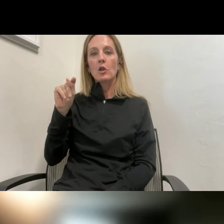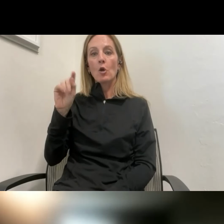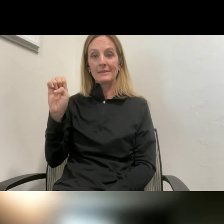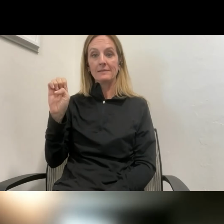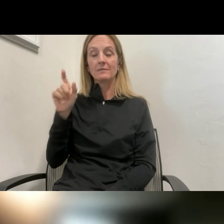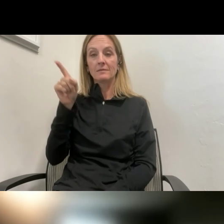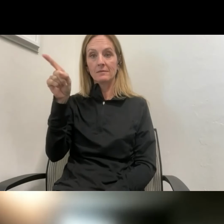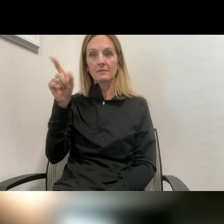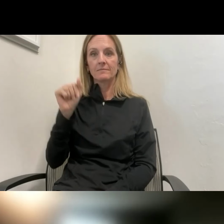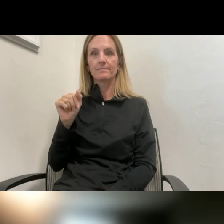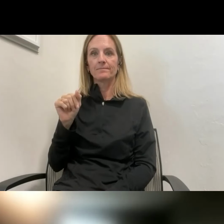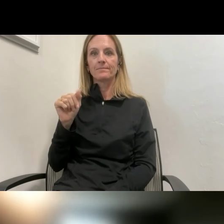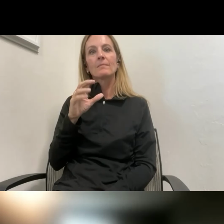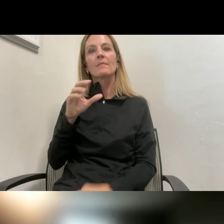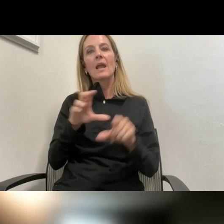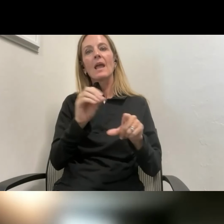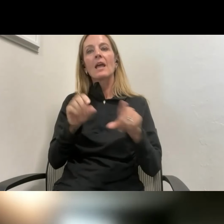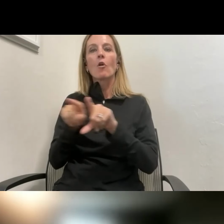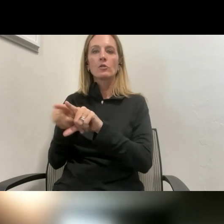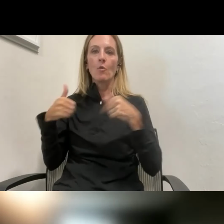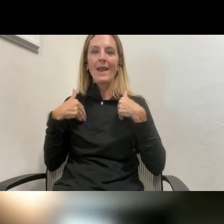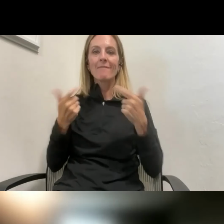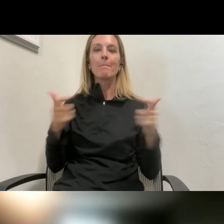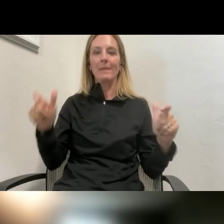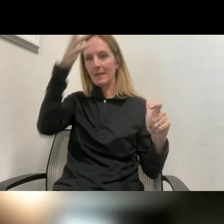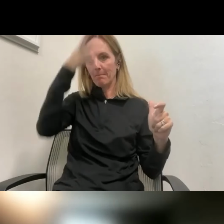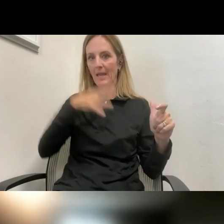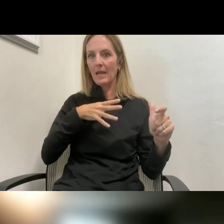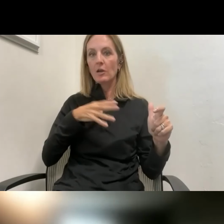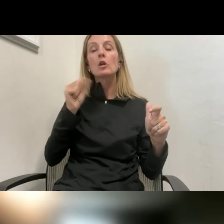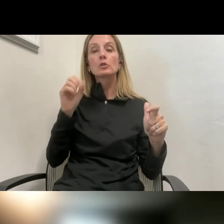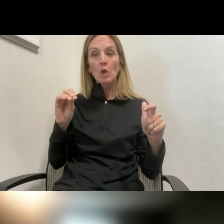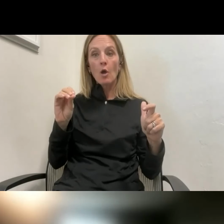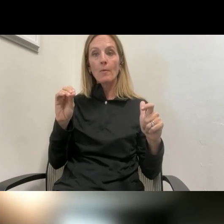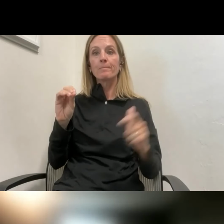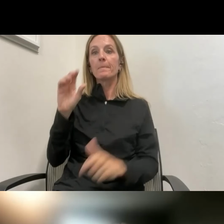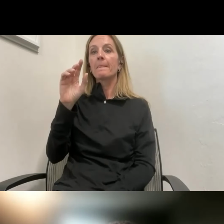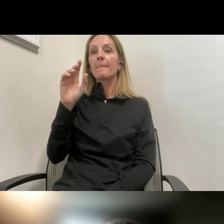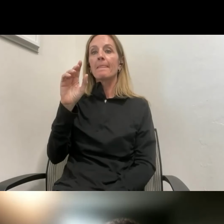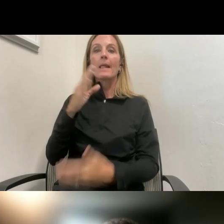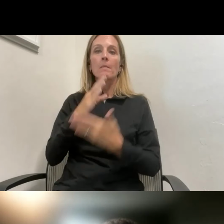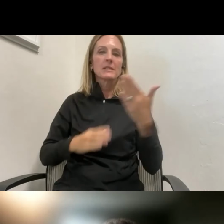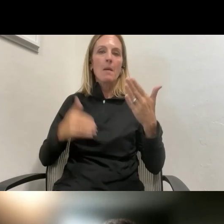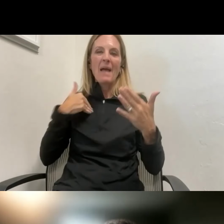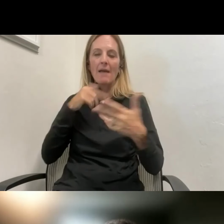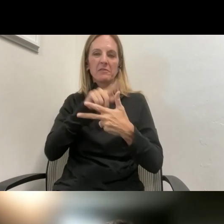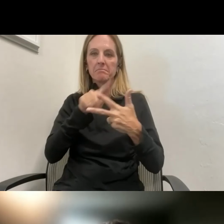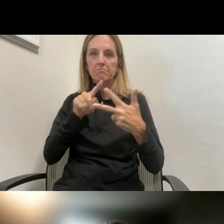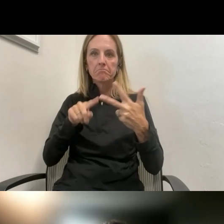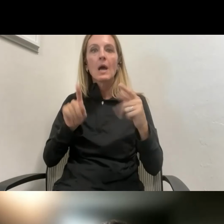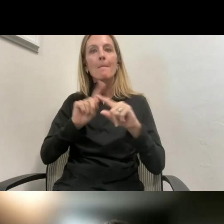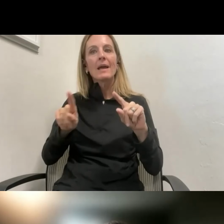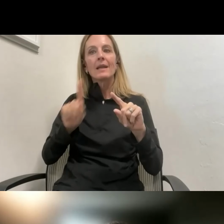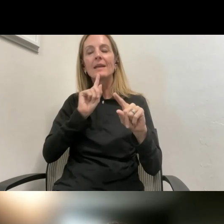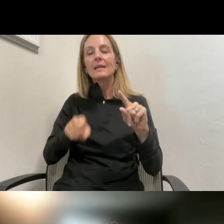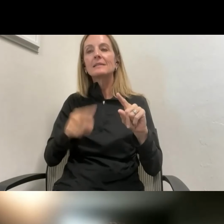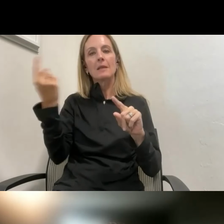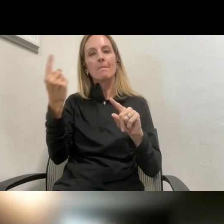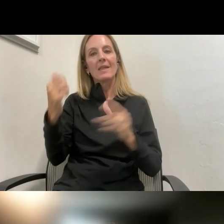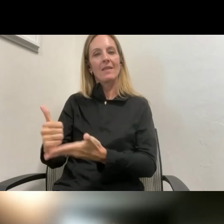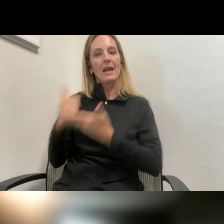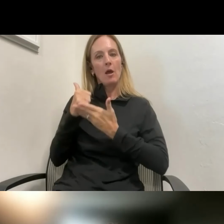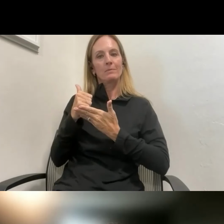big man. And so, a trickster is a good way to help us remember about change. Because sometimes